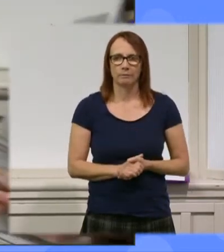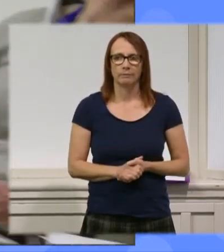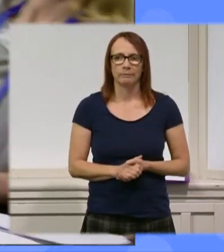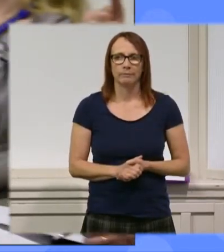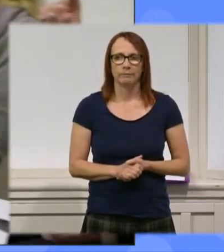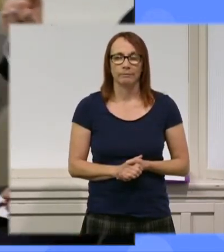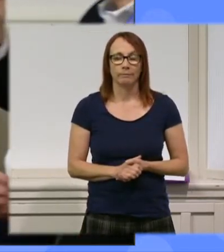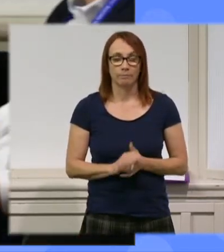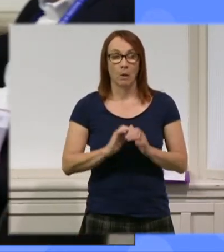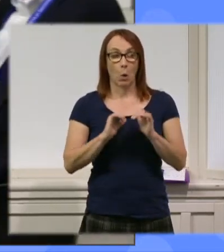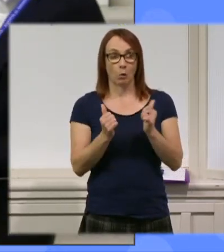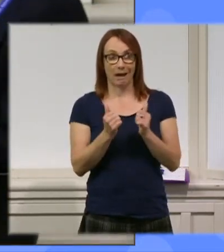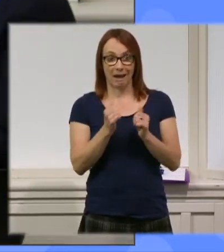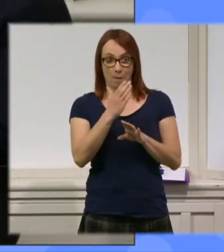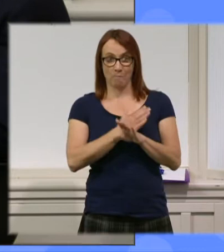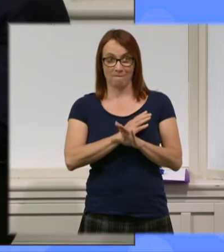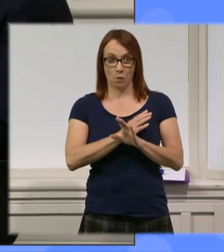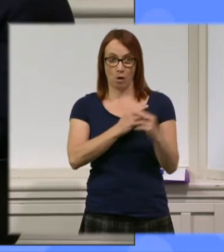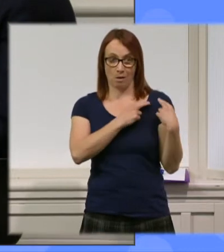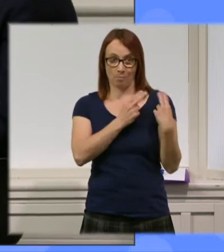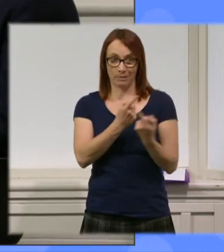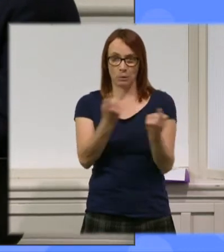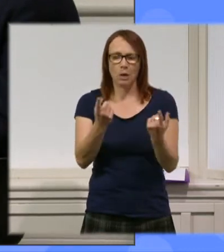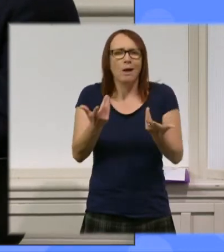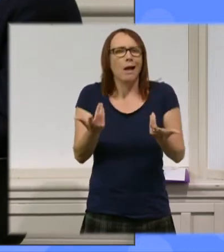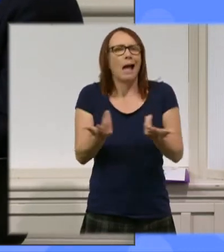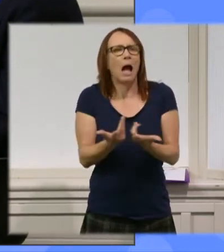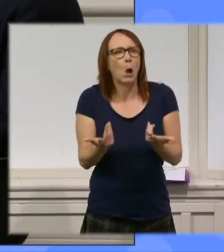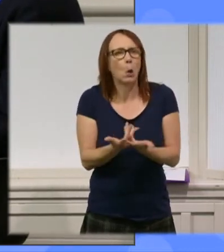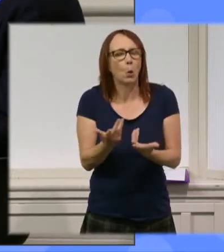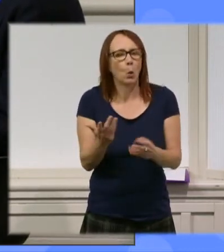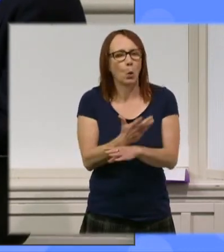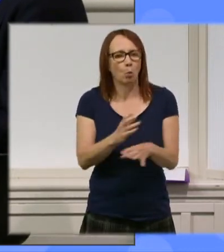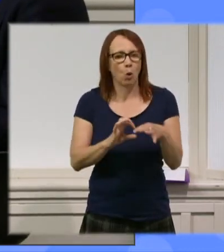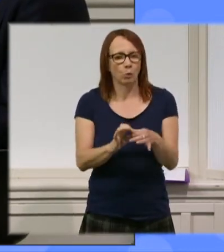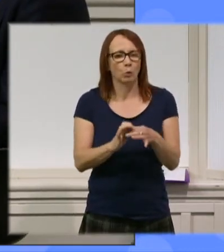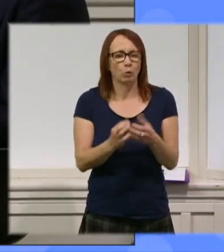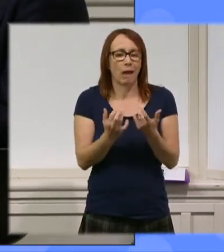other questions is about how many people in this room are concerned about the way